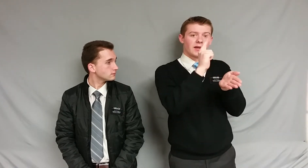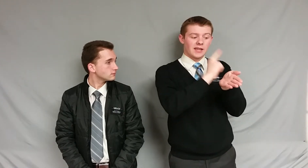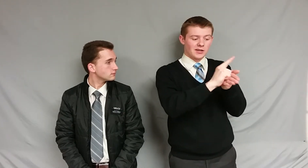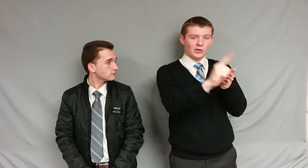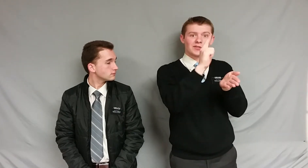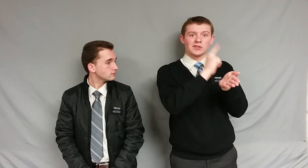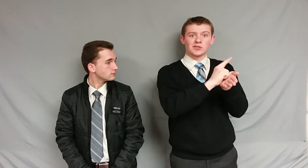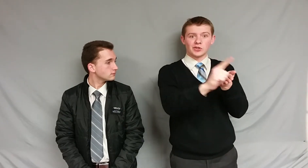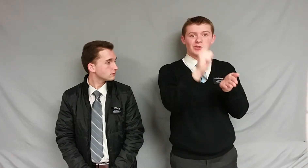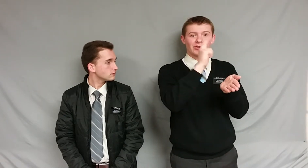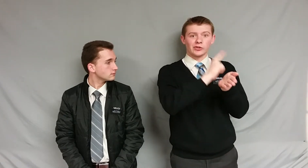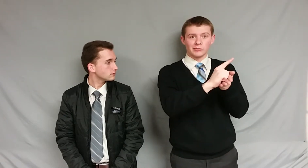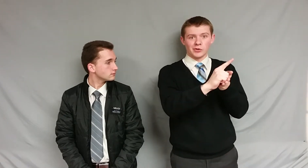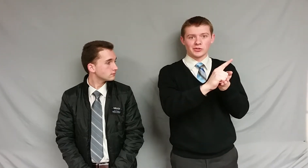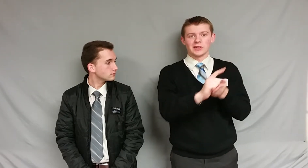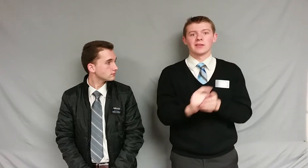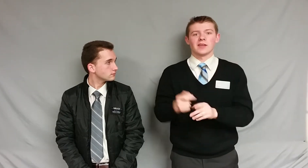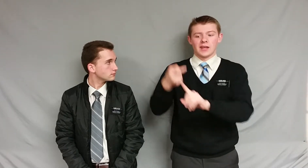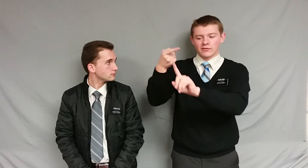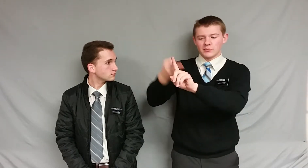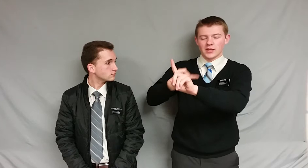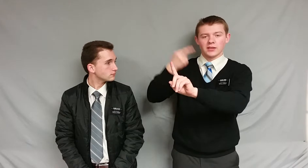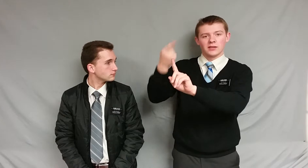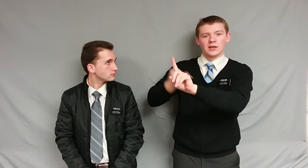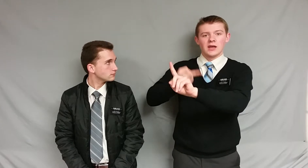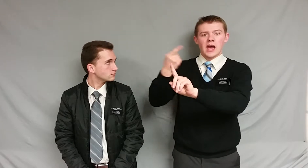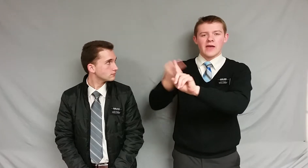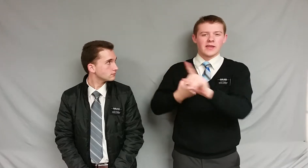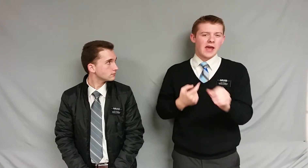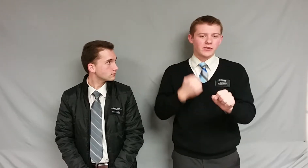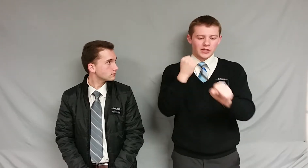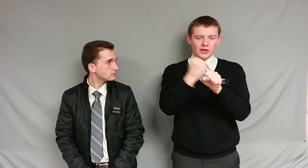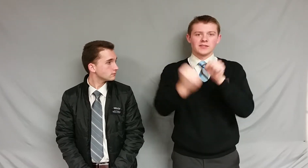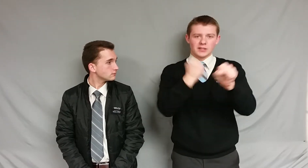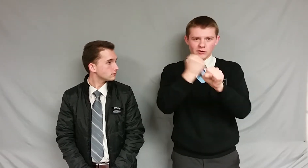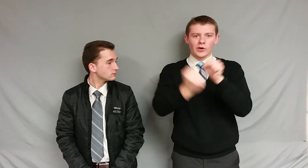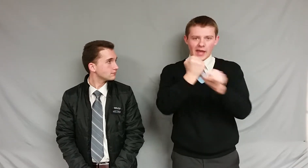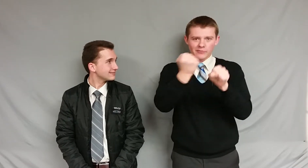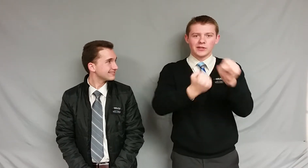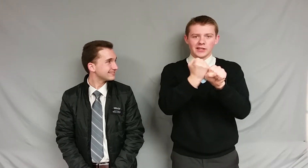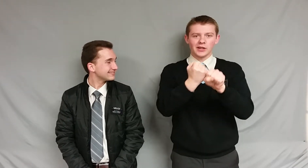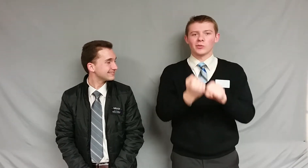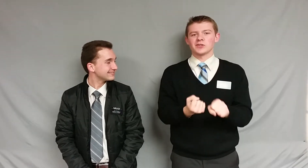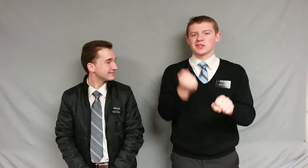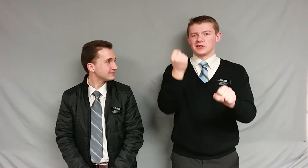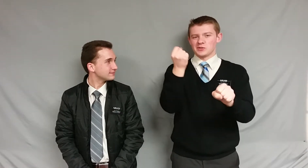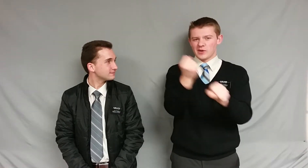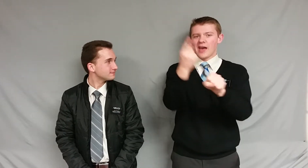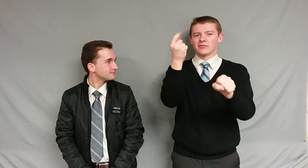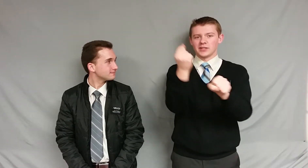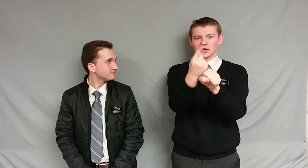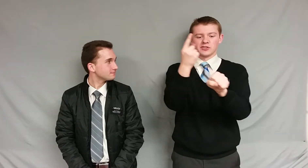Again, notice the circular motion. Then, EVERY MONTH. And then, every year. Instead of going every year, we're just going to do EVERY-YEAR.